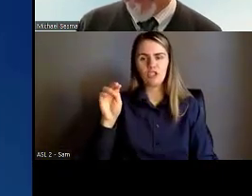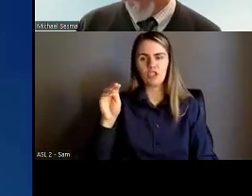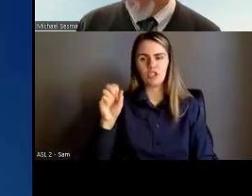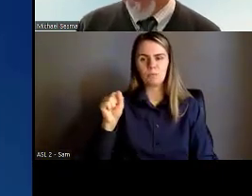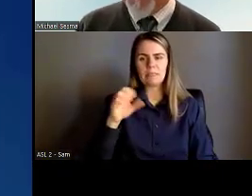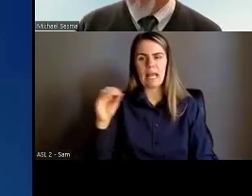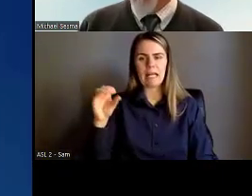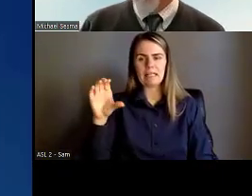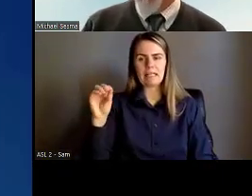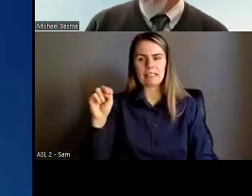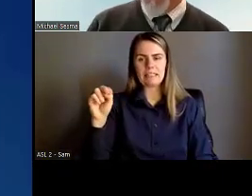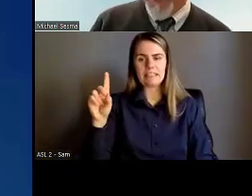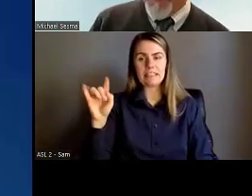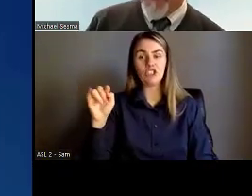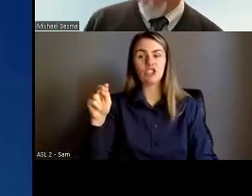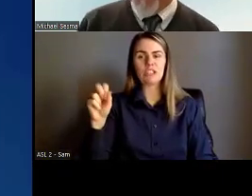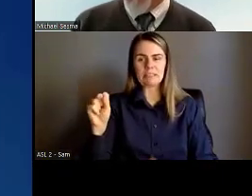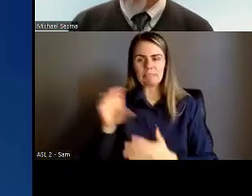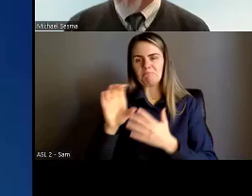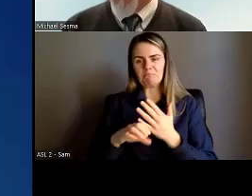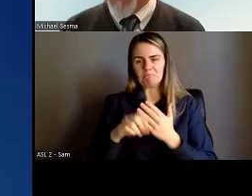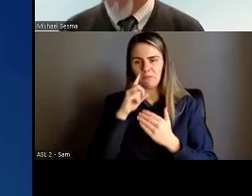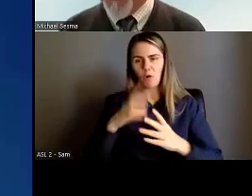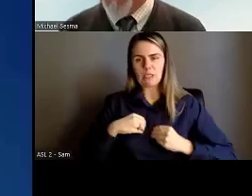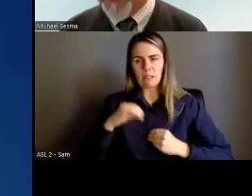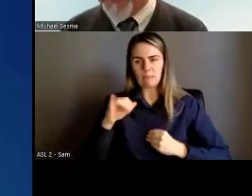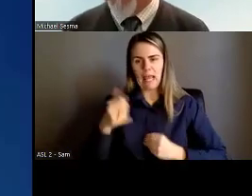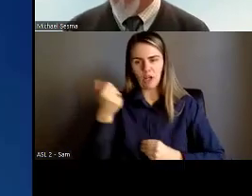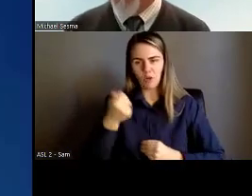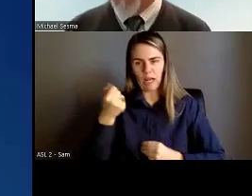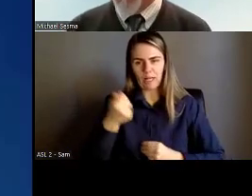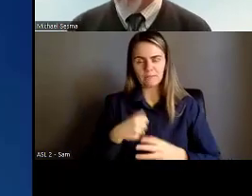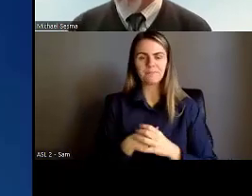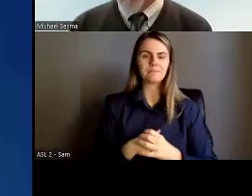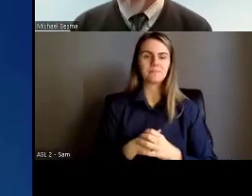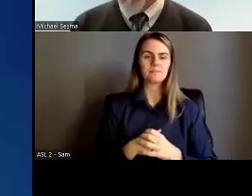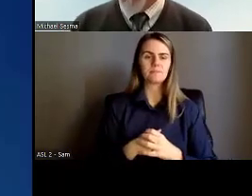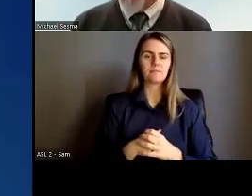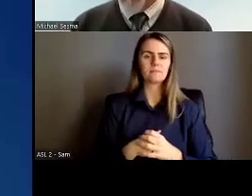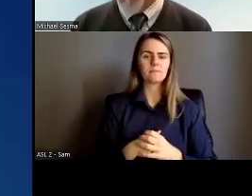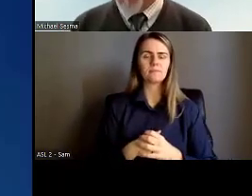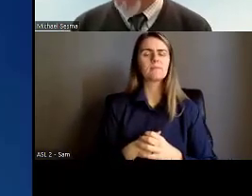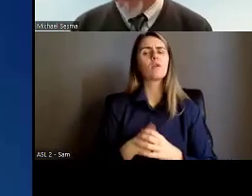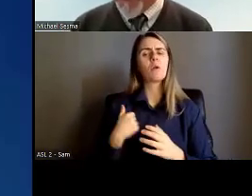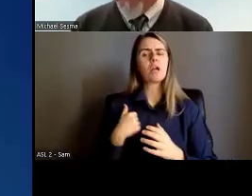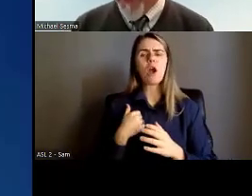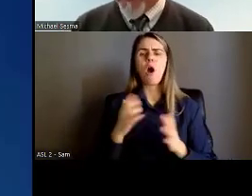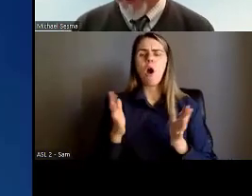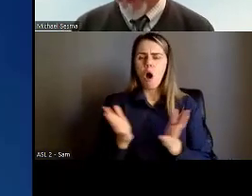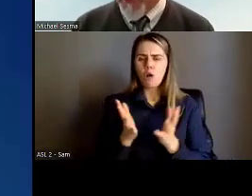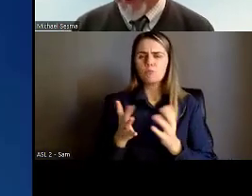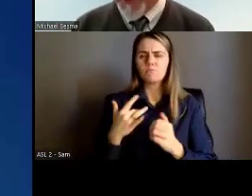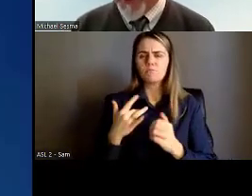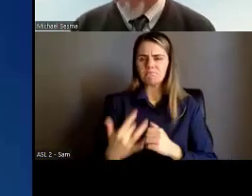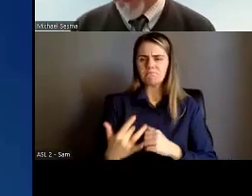The other thing that you'll be referred to is the Grants Policy Statement, which describes the terms and conditions of all grant awards